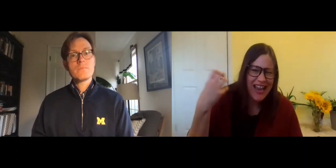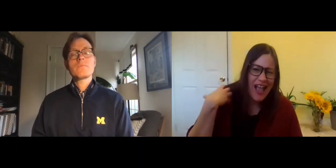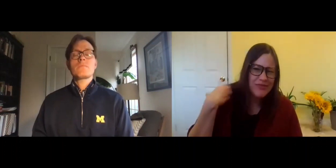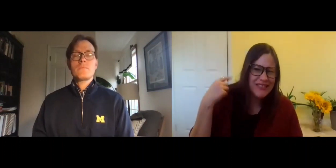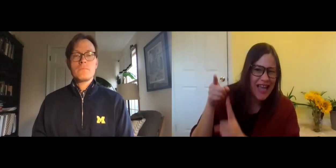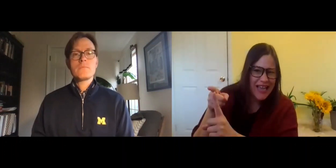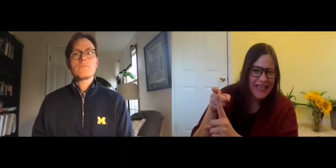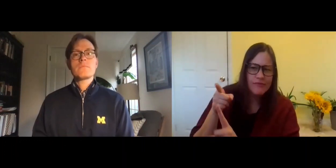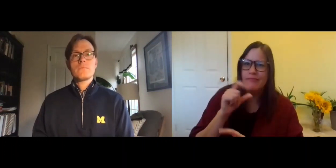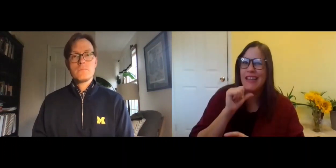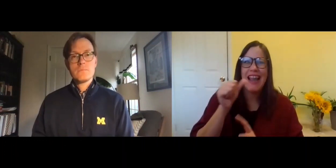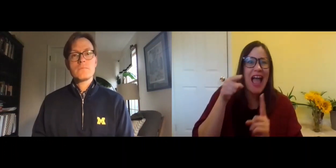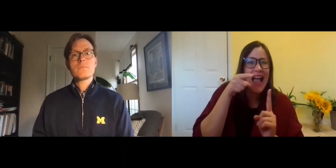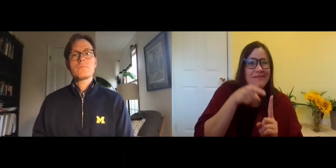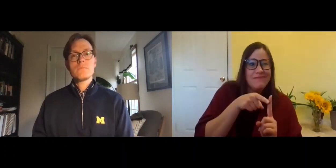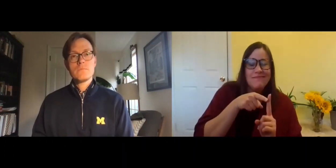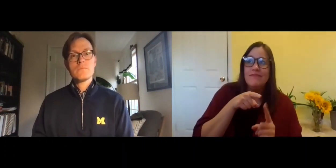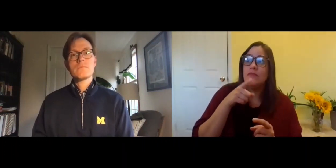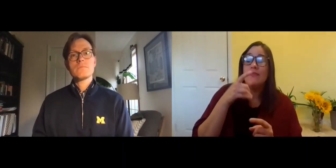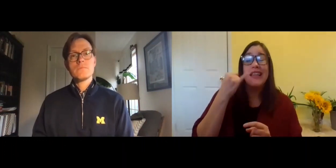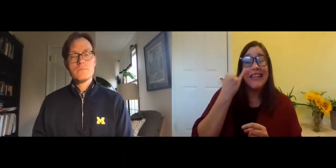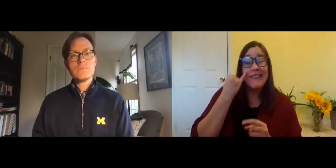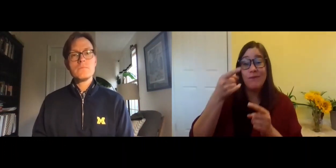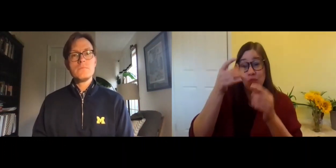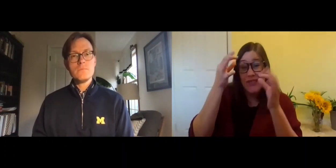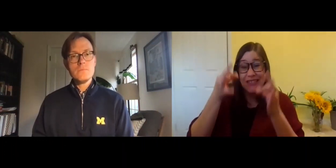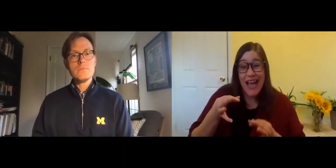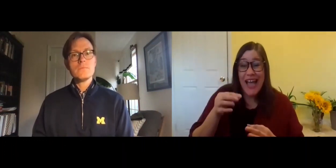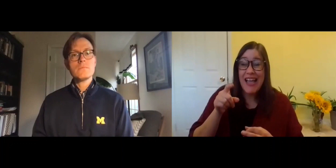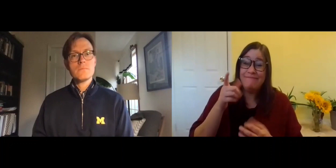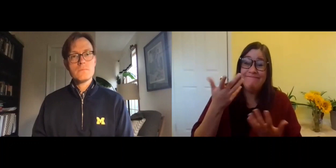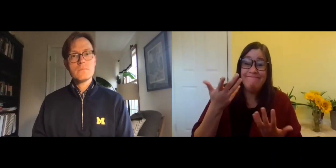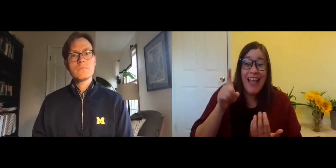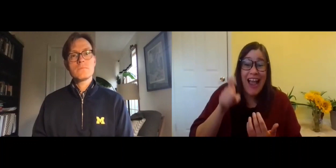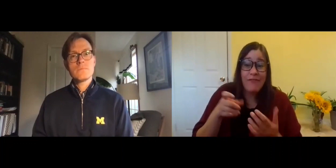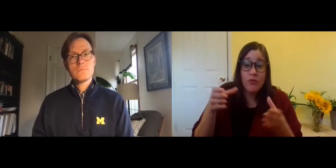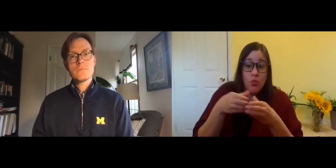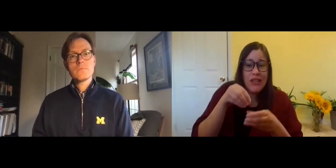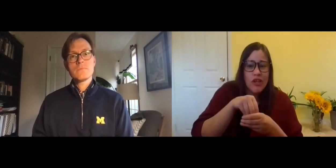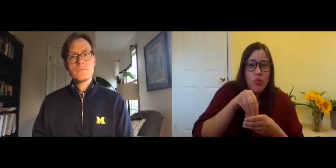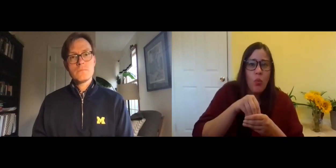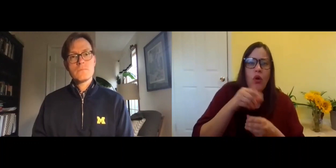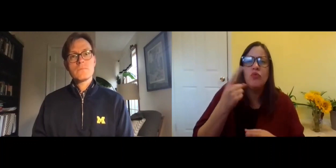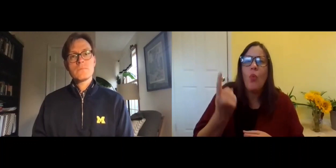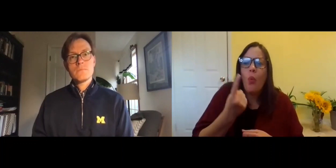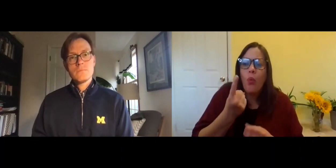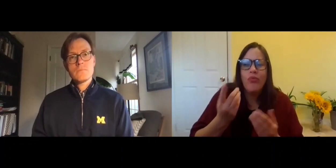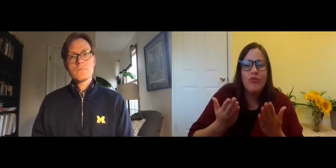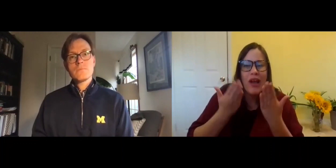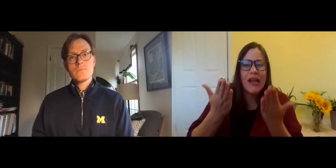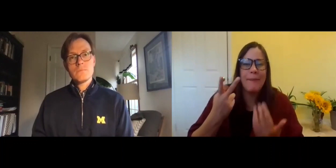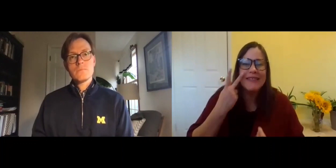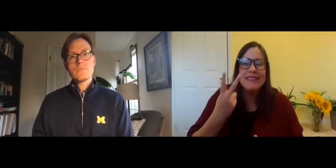and if you must gather indoors, you may only see one other household at a time If you're outside. Dr. McKee: They're really stressing that if you do decide that you need to get together